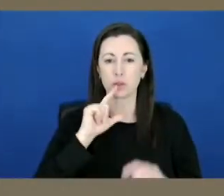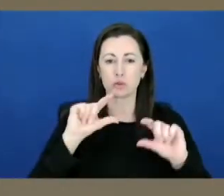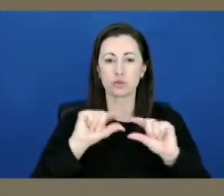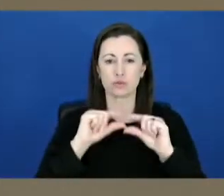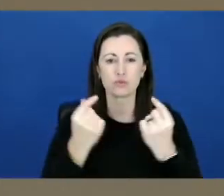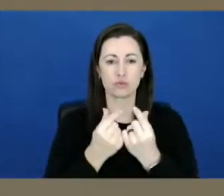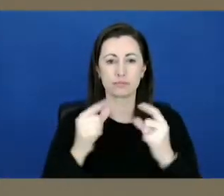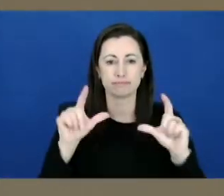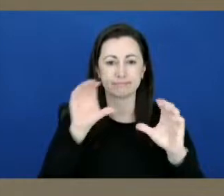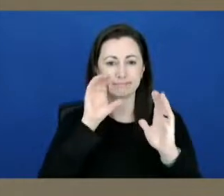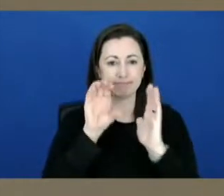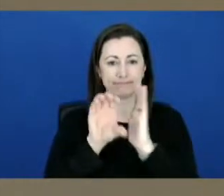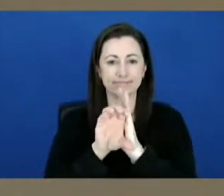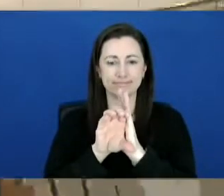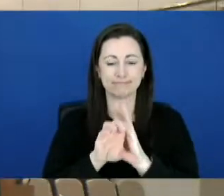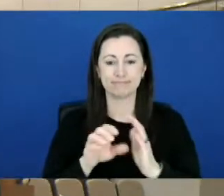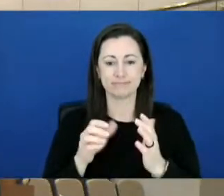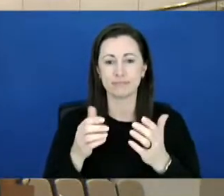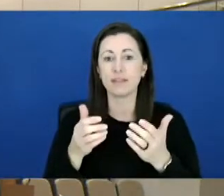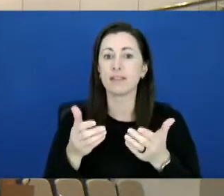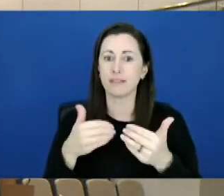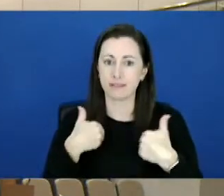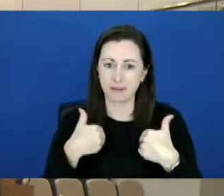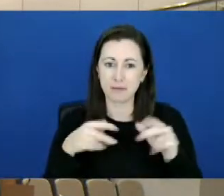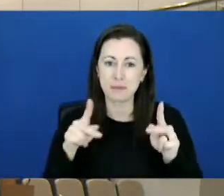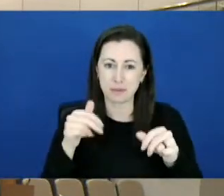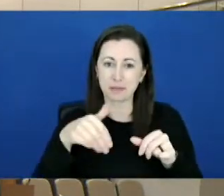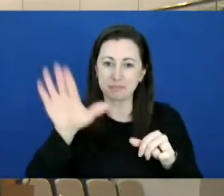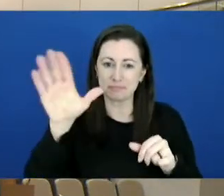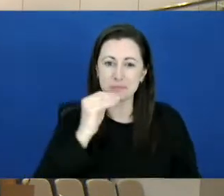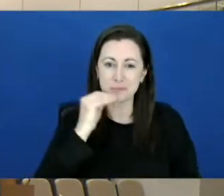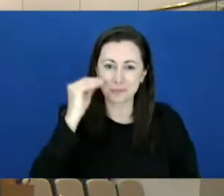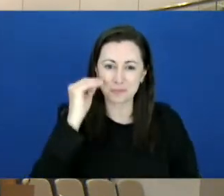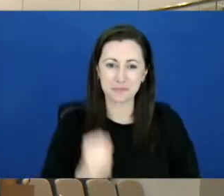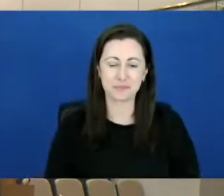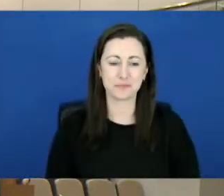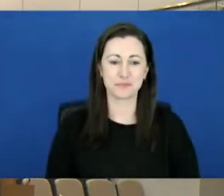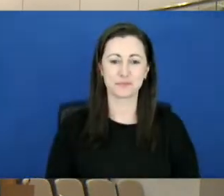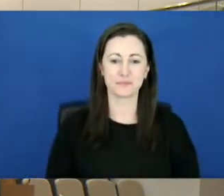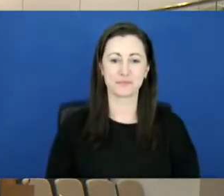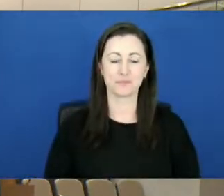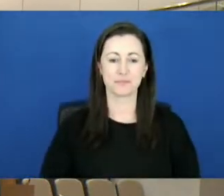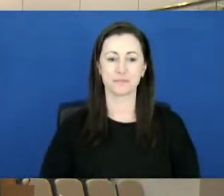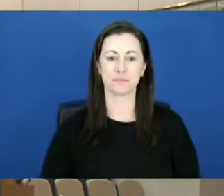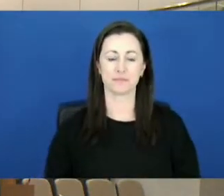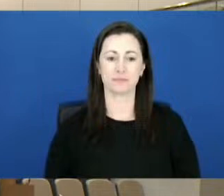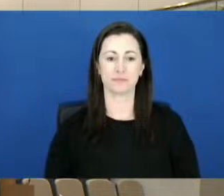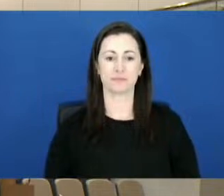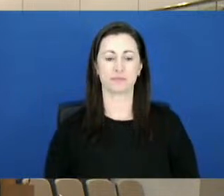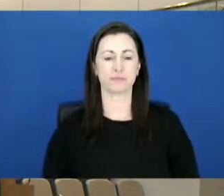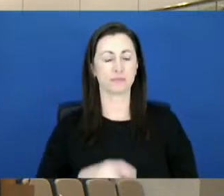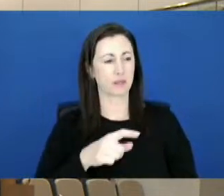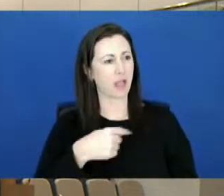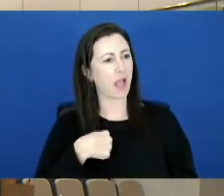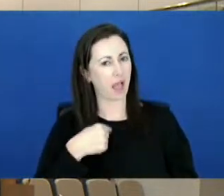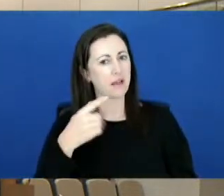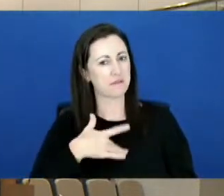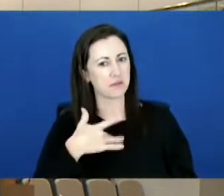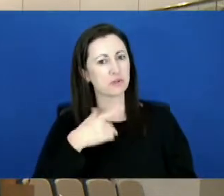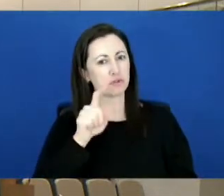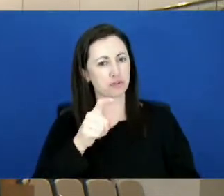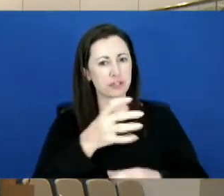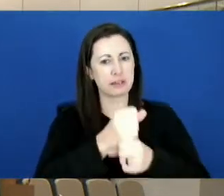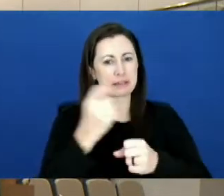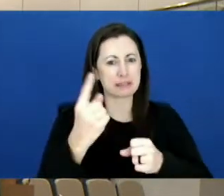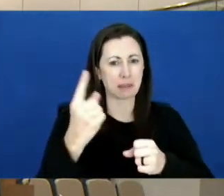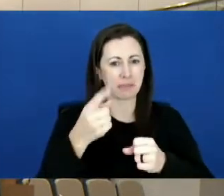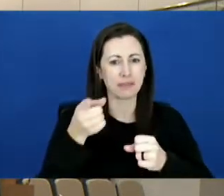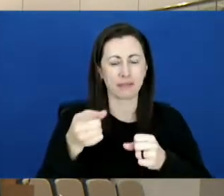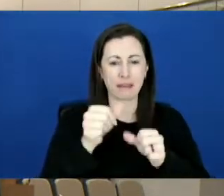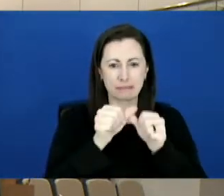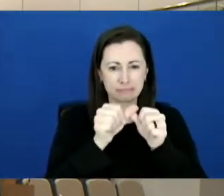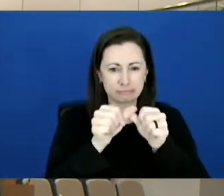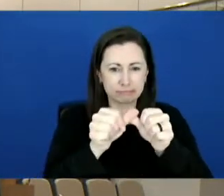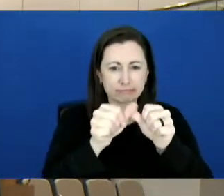THE WE'RE GOING TO TAKE A GROUP